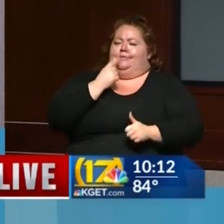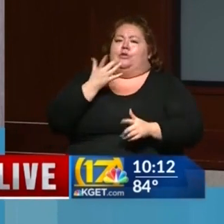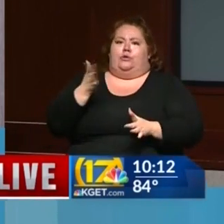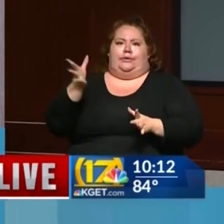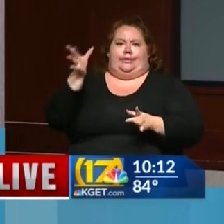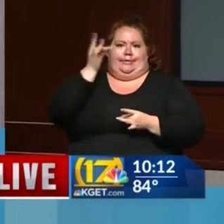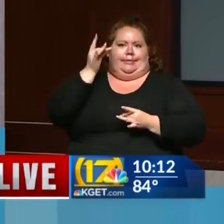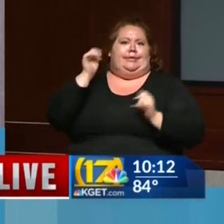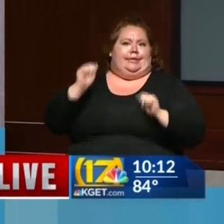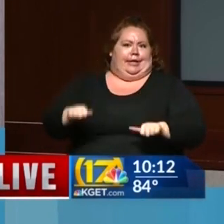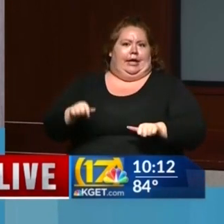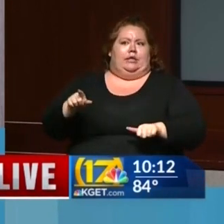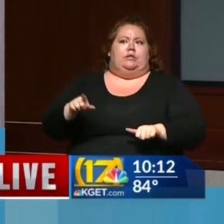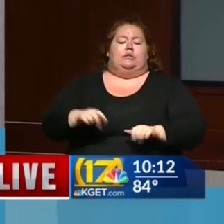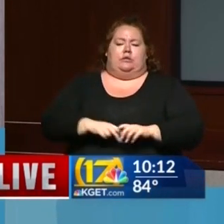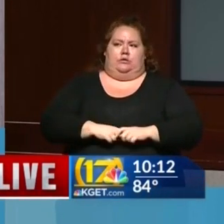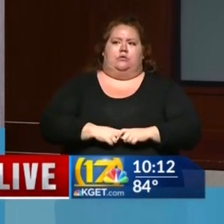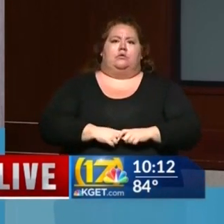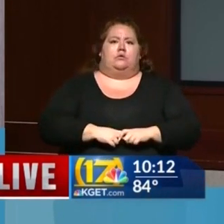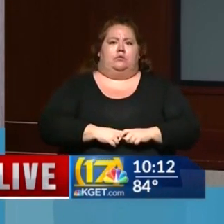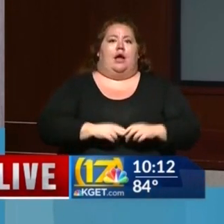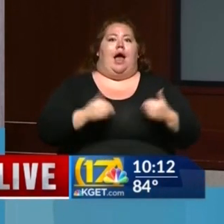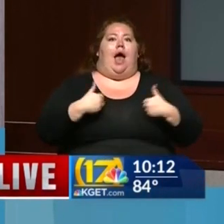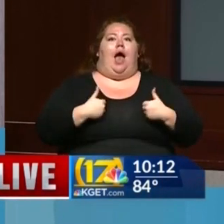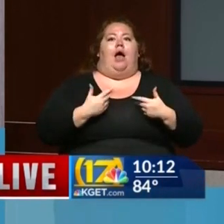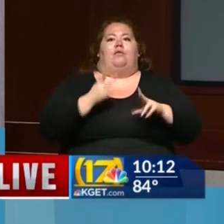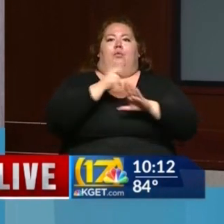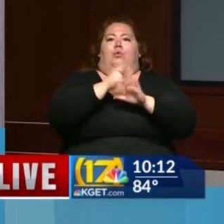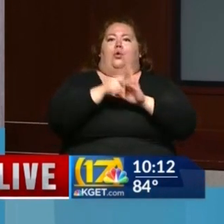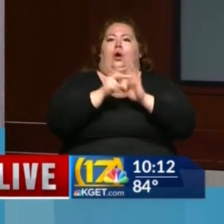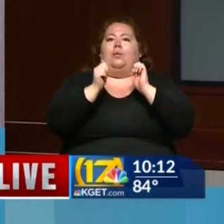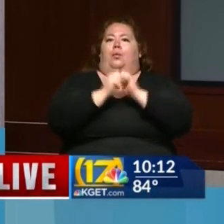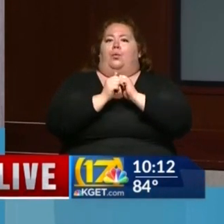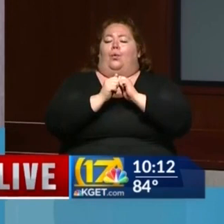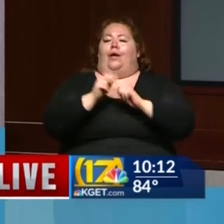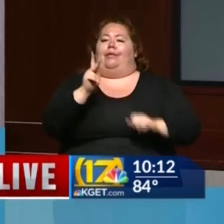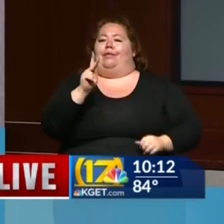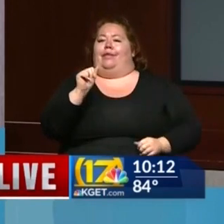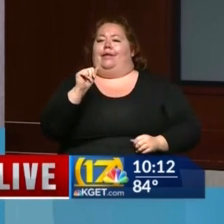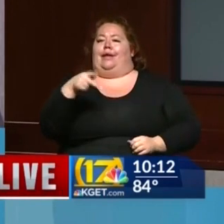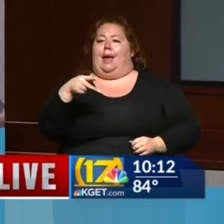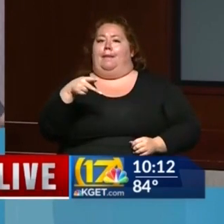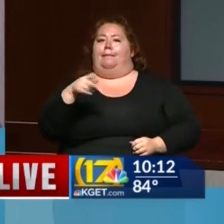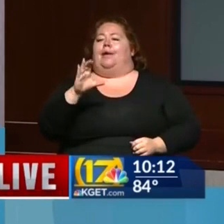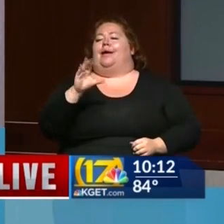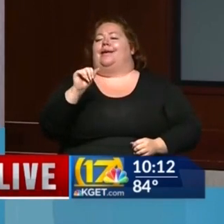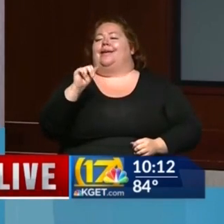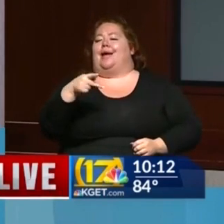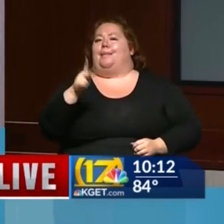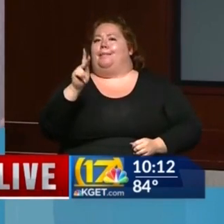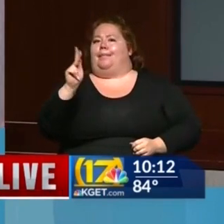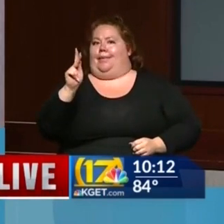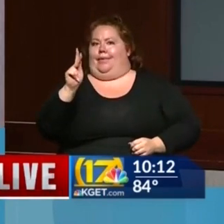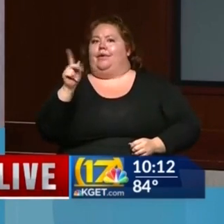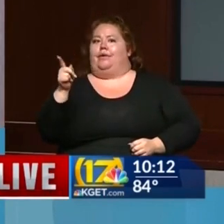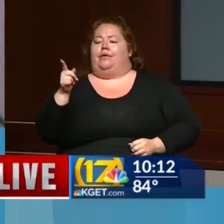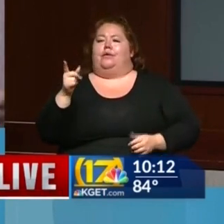WE HAVE DELIVERED 1.4 MILLION FACE MASKS TO CURRAN COUNTY'S AT-RISK COMMUNITIES, THROUGH